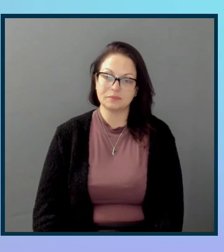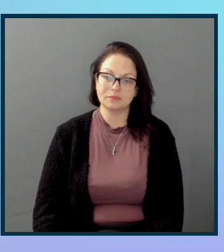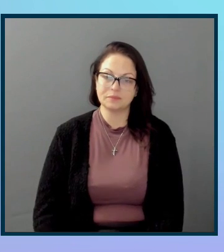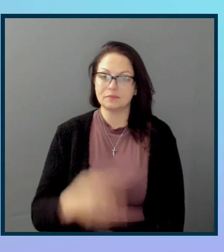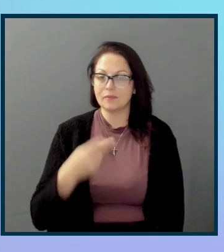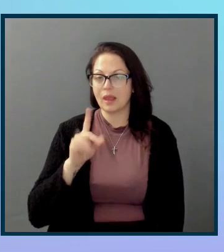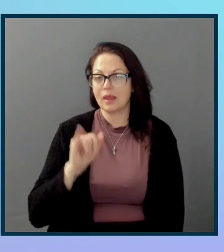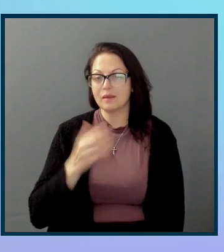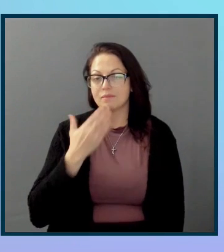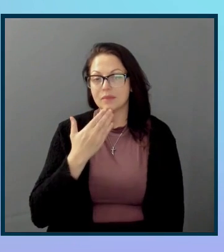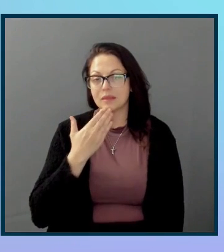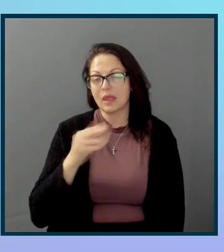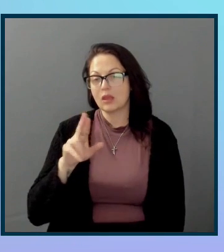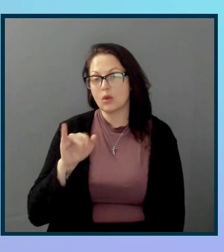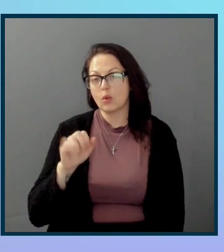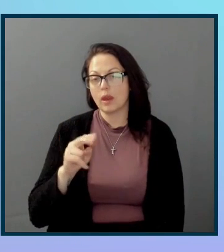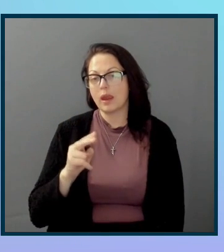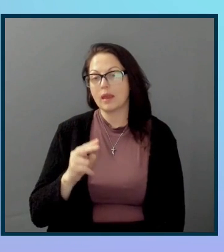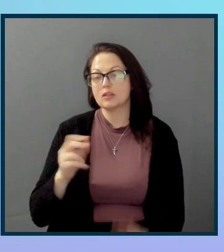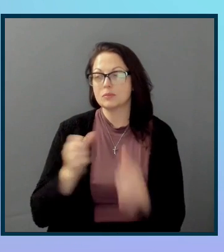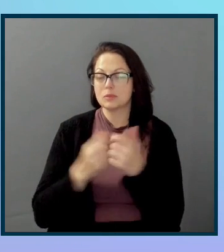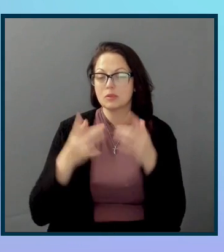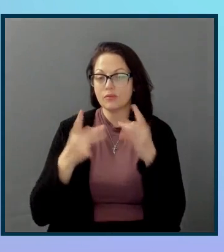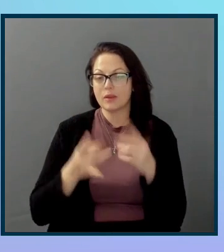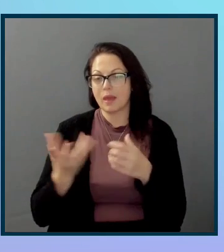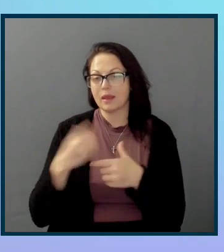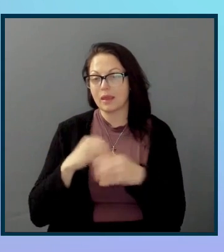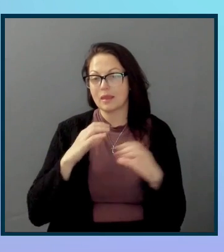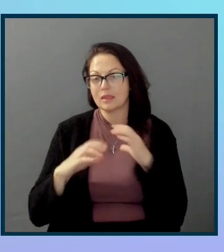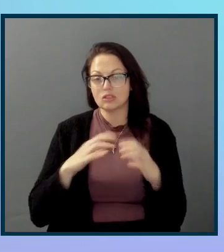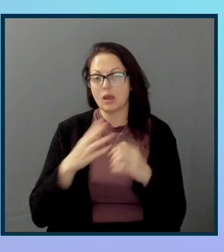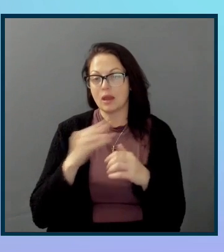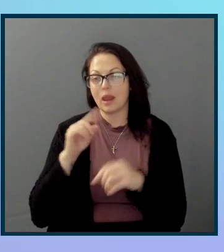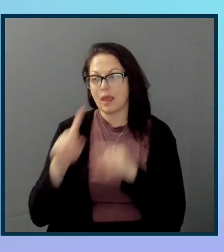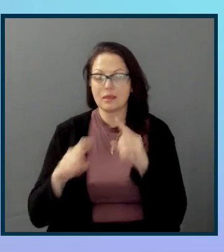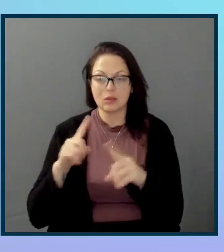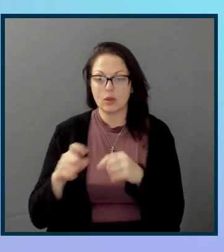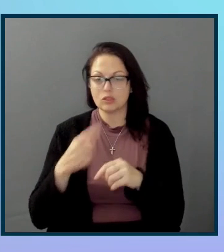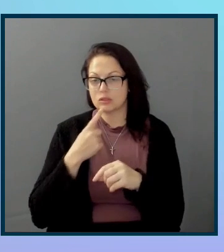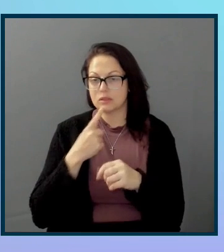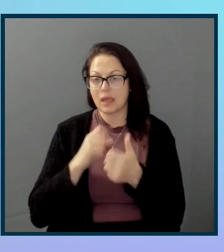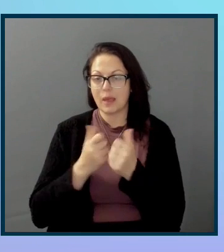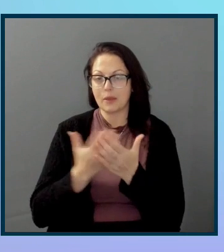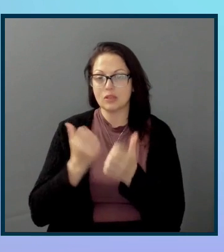And there's been so much feedback in the chat and then questions, just saying how much everybody appreciates you.